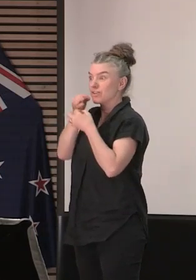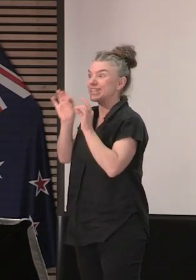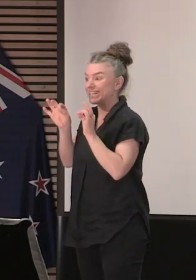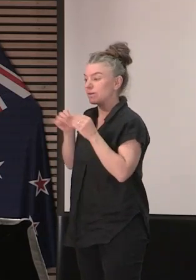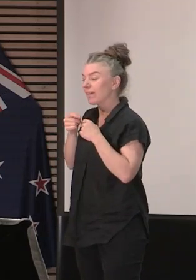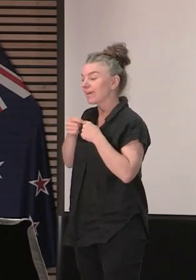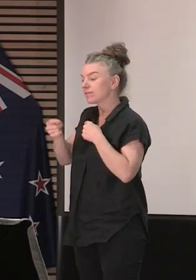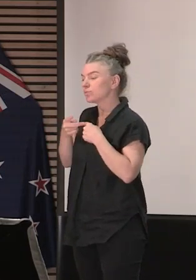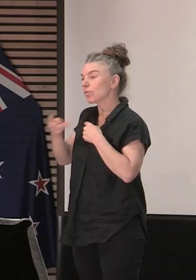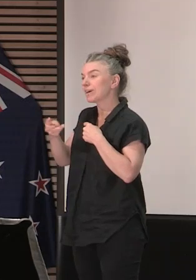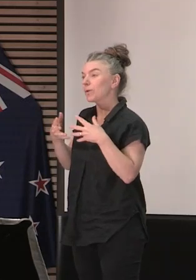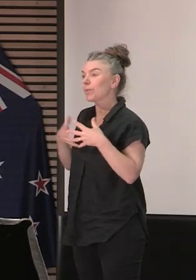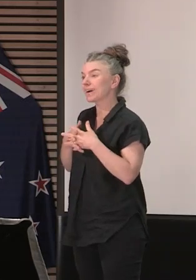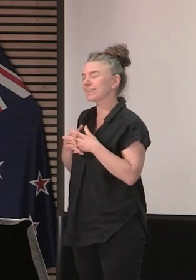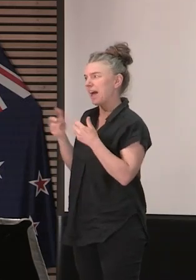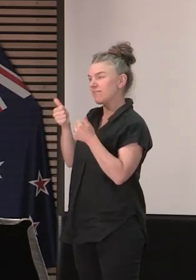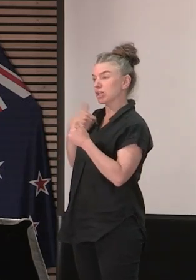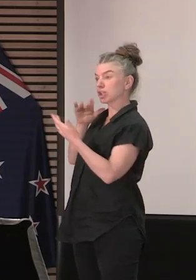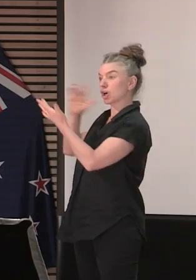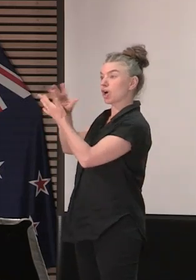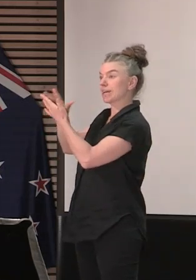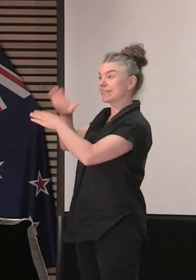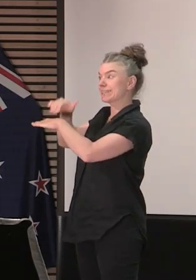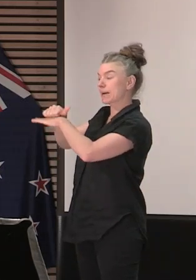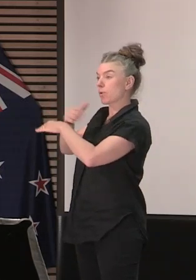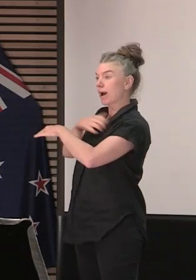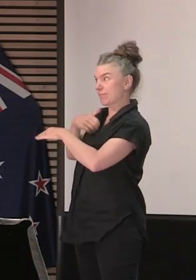We have madeinitial contact with theSingaporean Government andregistered our interest, and